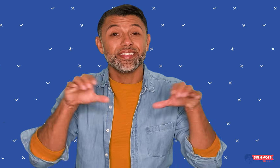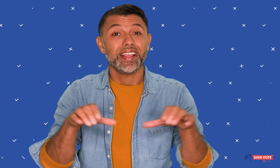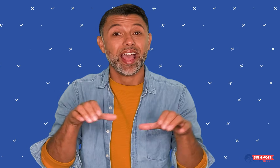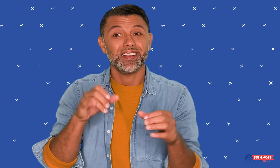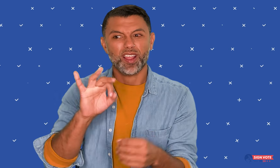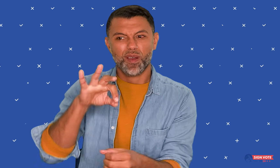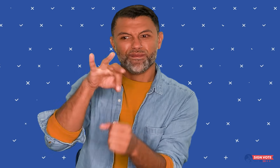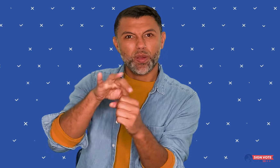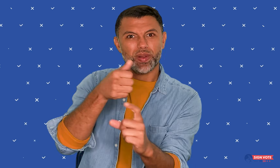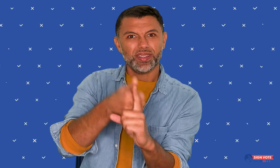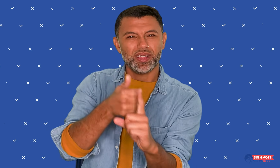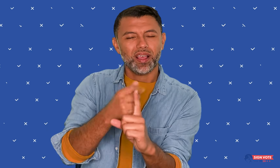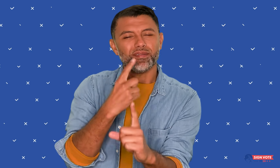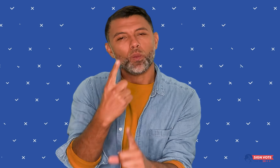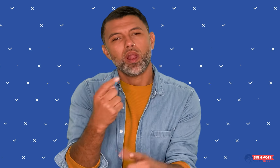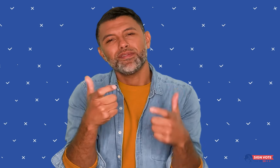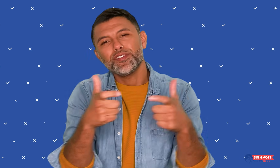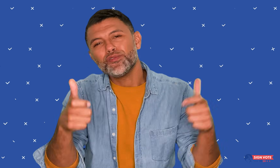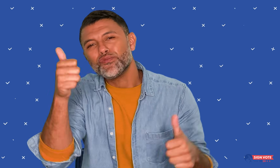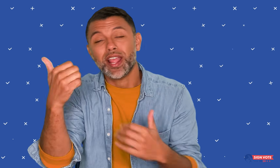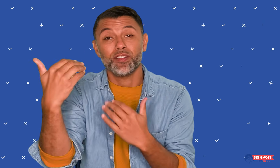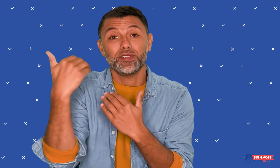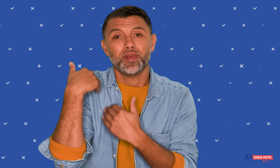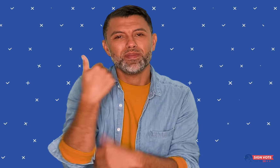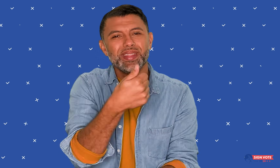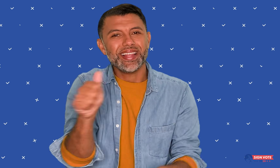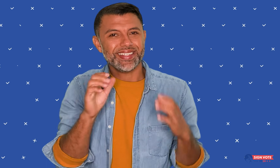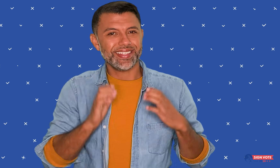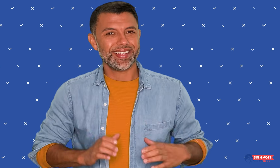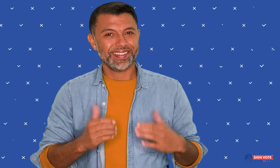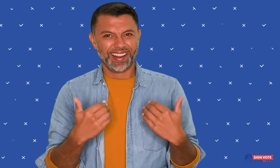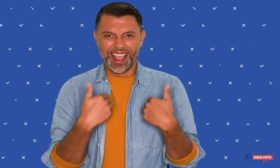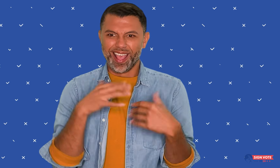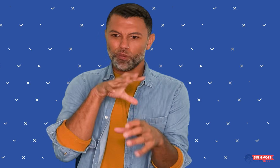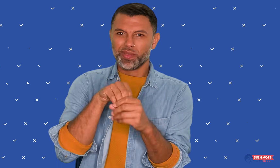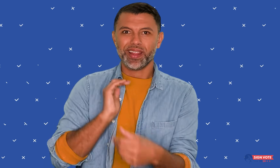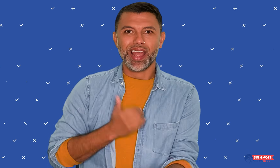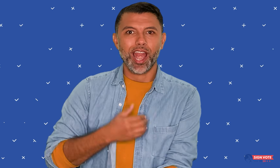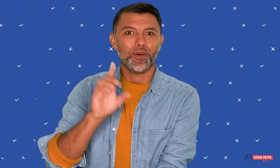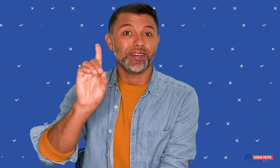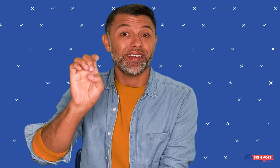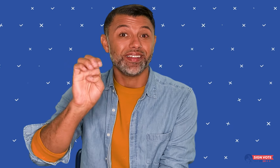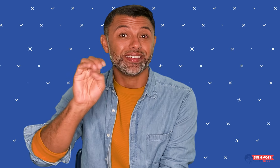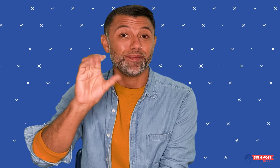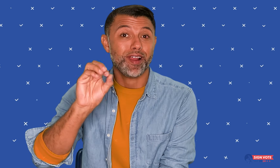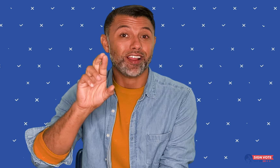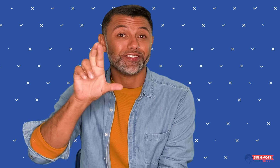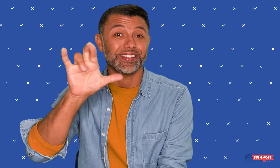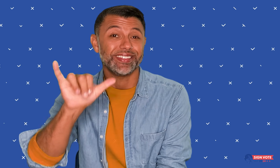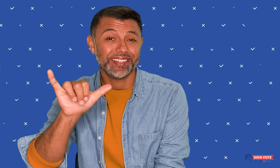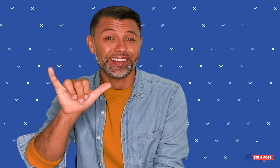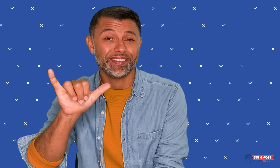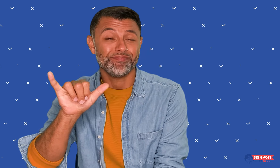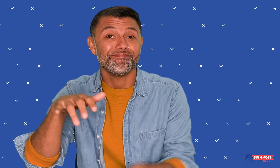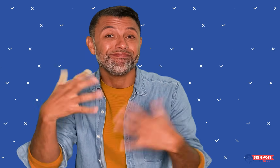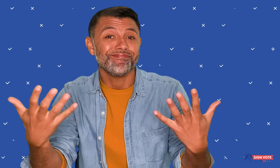Voting is one of the biggest responsibilities we have as citizens in our democracy.